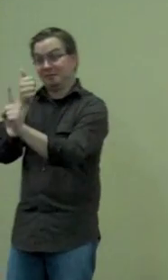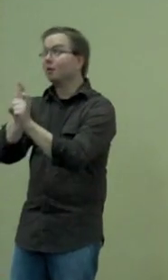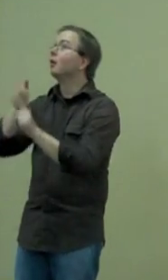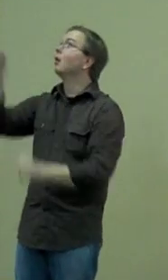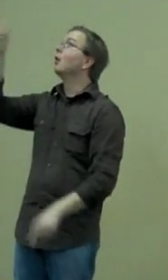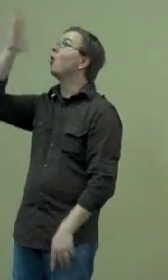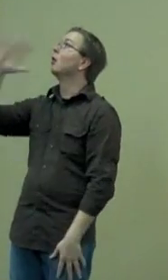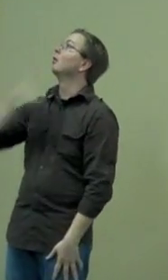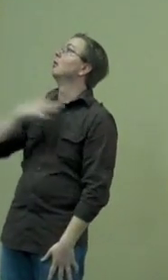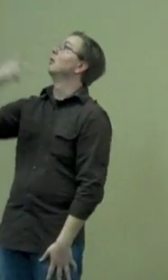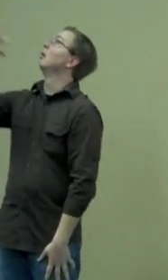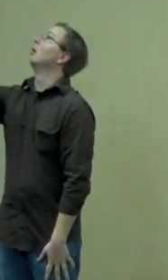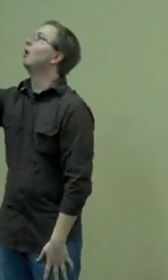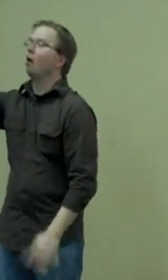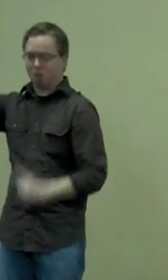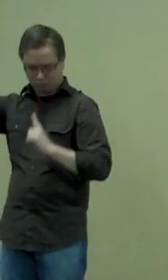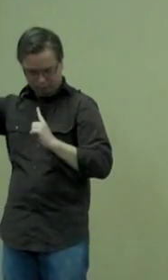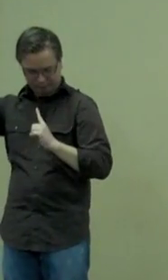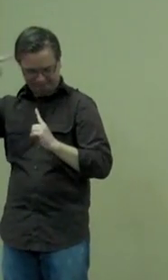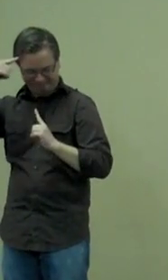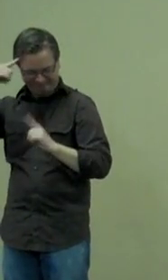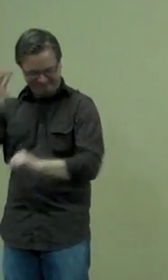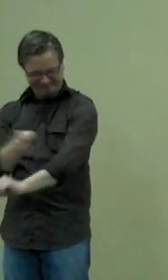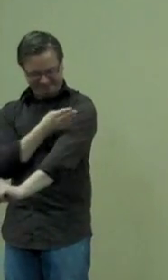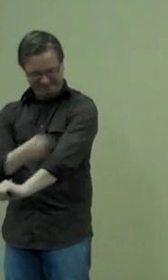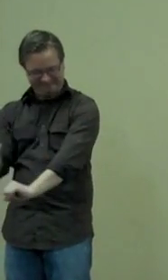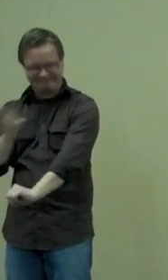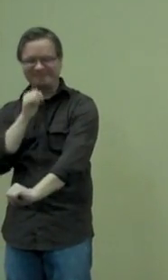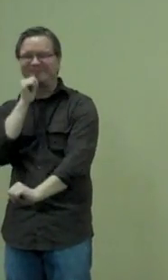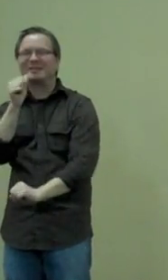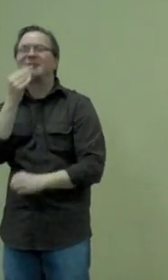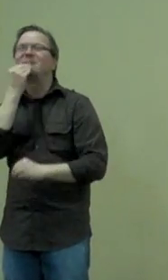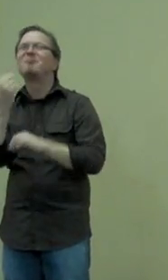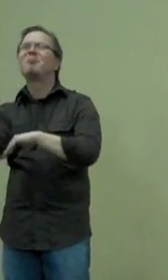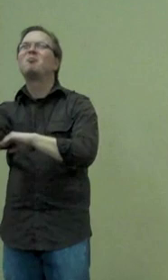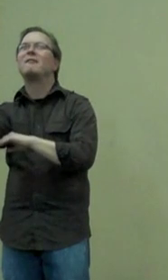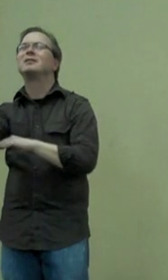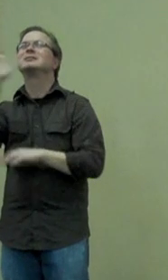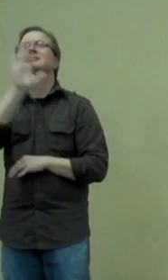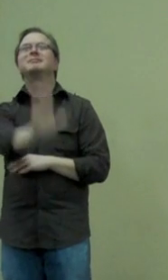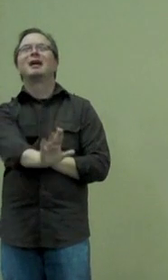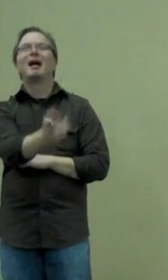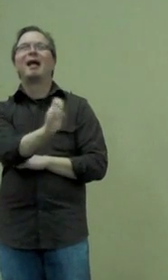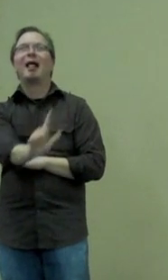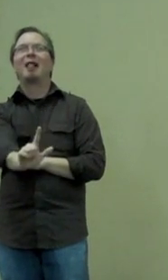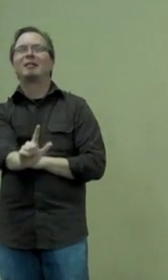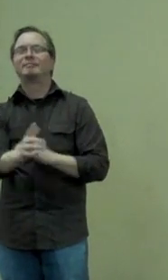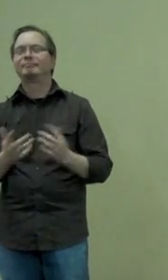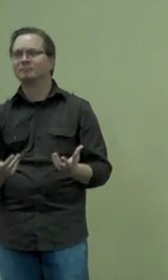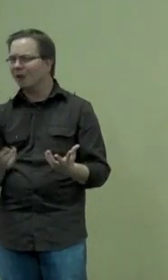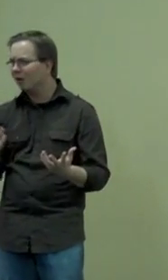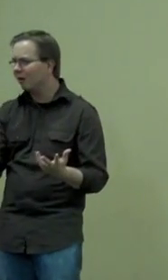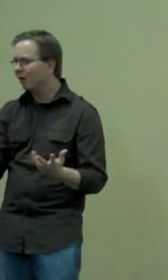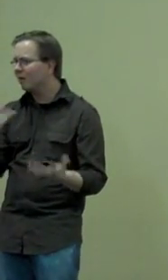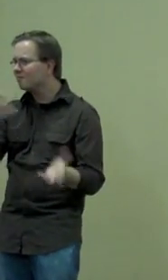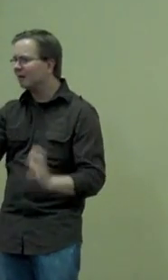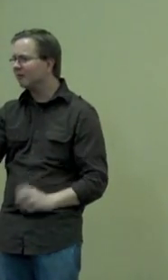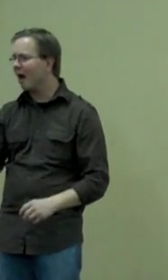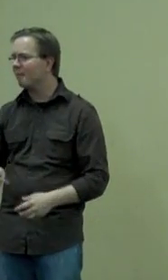If you want to save a lesbian, this is what you do. This is- you're welcome. You tell her she's going to go to a place where it's filled with men who are wearing vests that she can't borrow. That pisses us off. They will repent. They will be like, ok, heterosexuality. I can't even say it, I'm like, 'yea.' I'm just kidding.